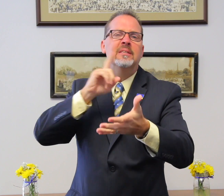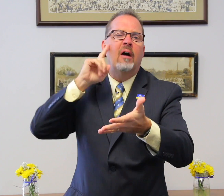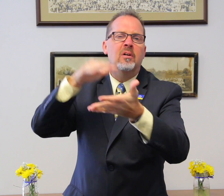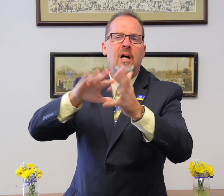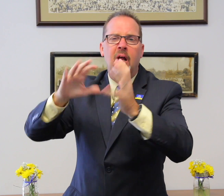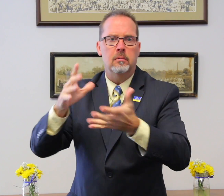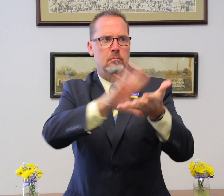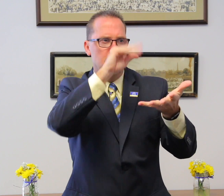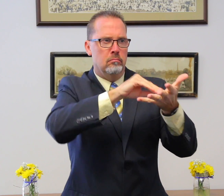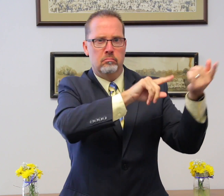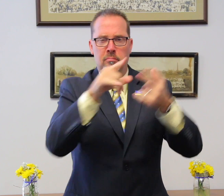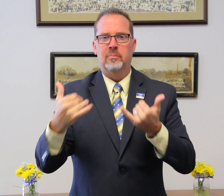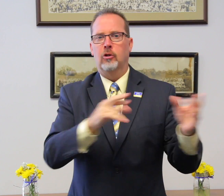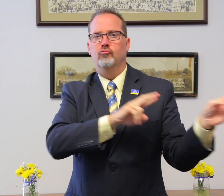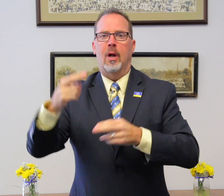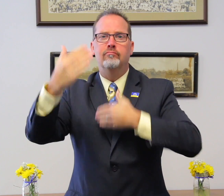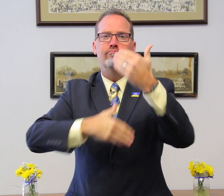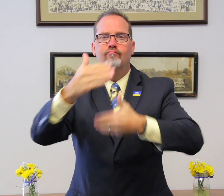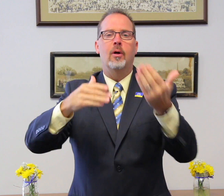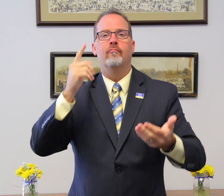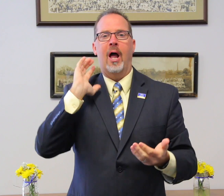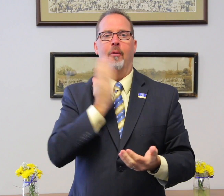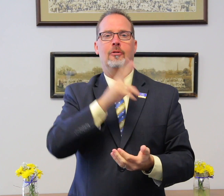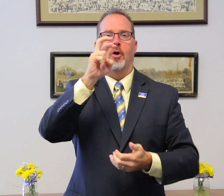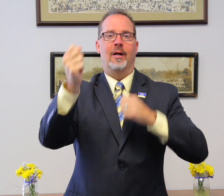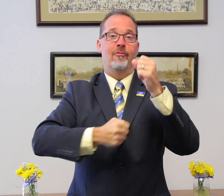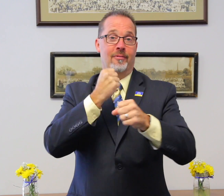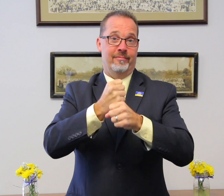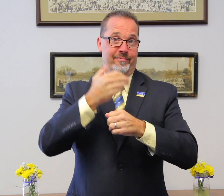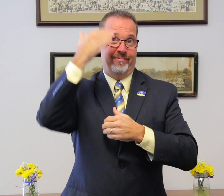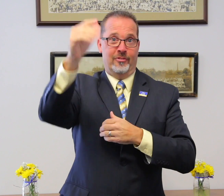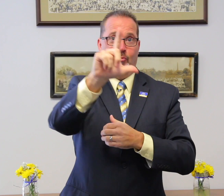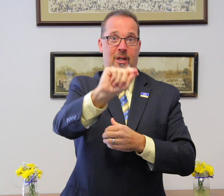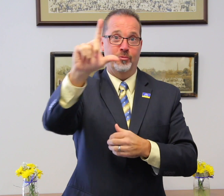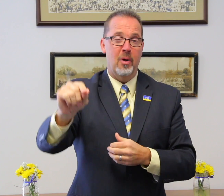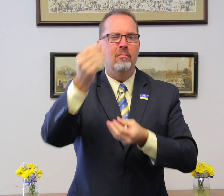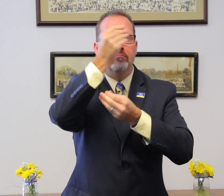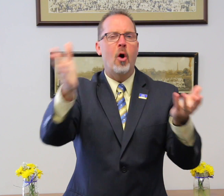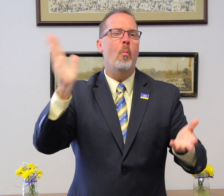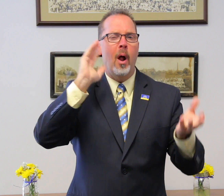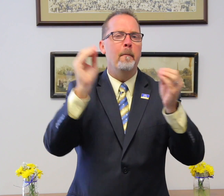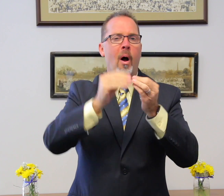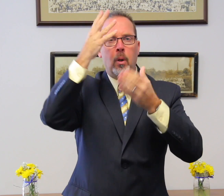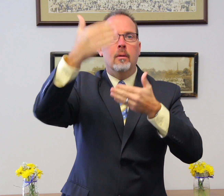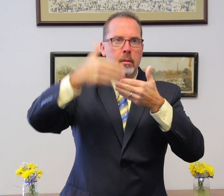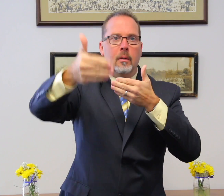doing Deaf Studies here on campus. They were able to go learn about the history of the school and bring that knowledge back so that we can be using it in planning